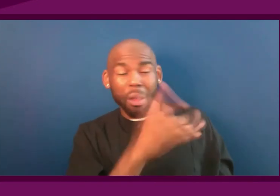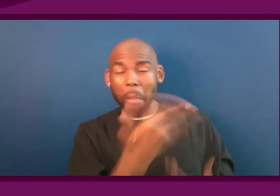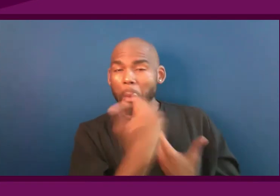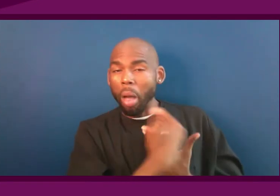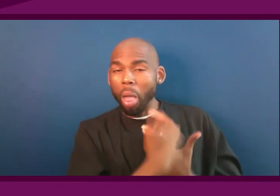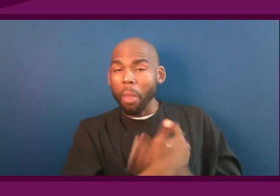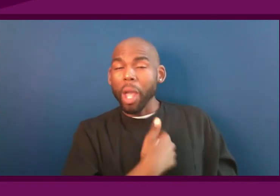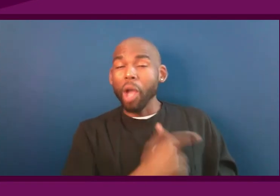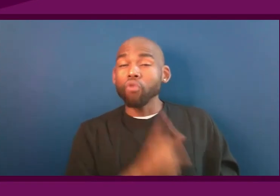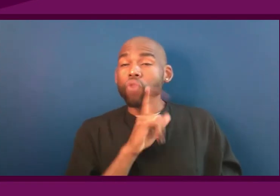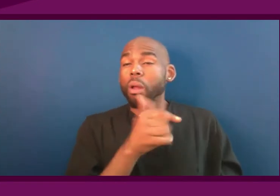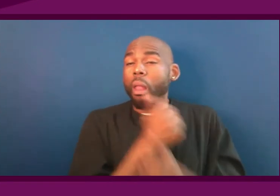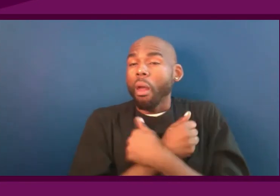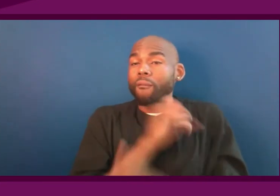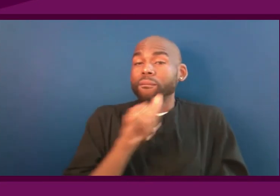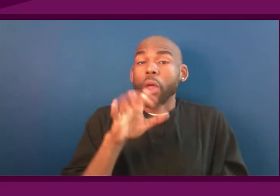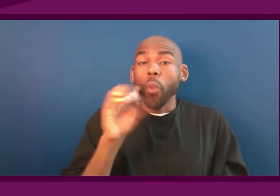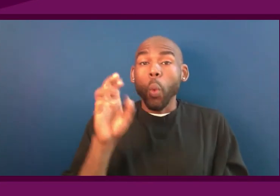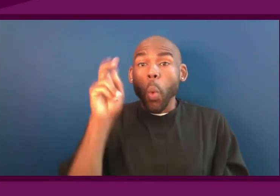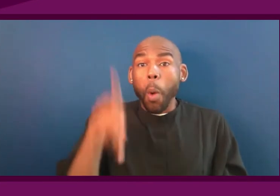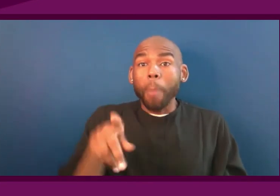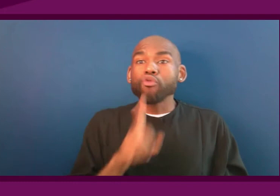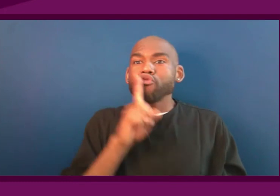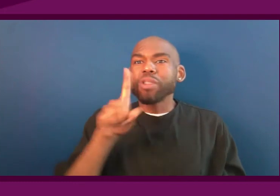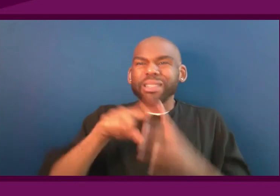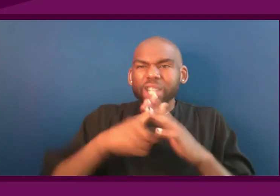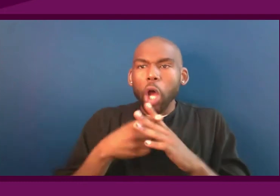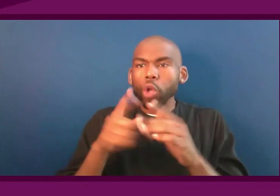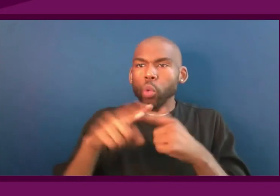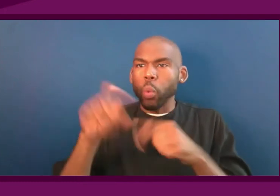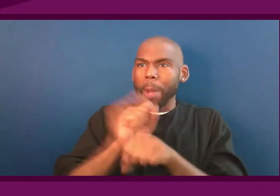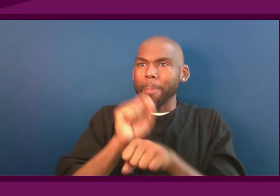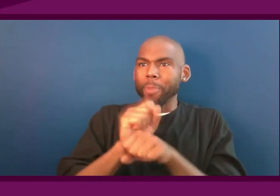younger people. So I started seeing a trend. I had about 15 different ones,